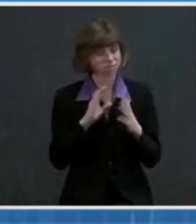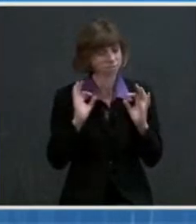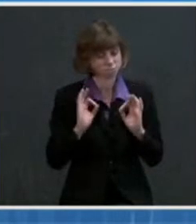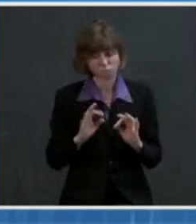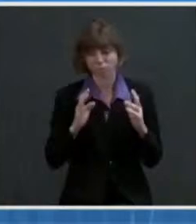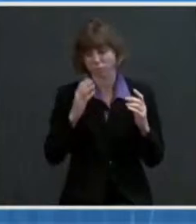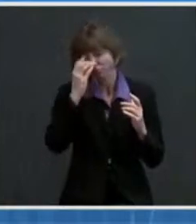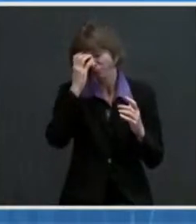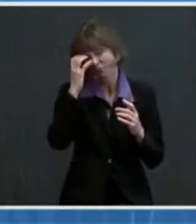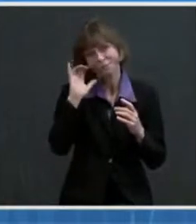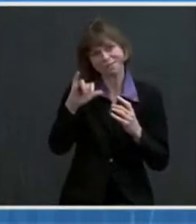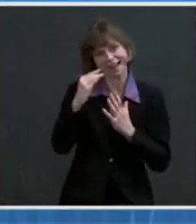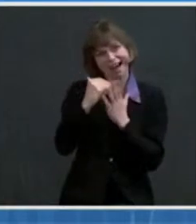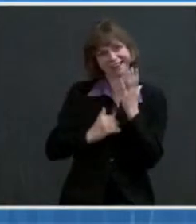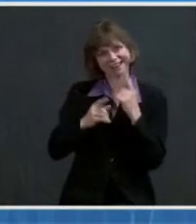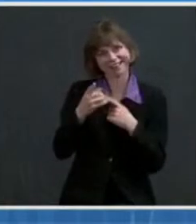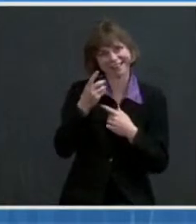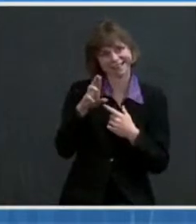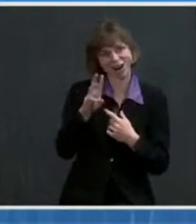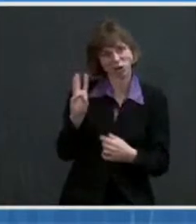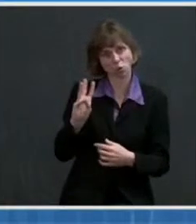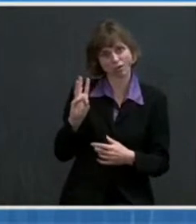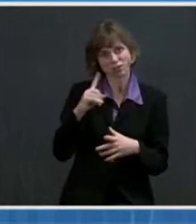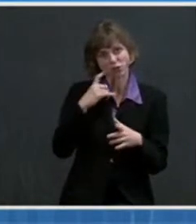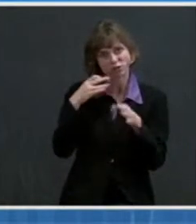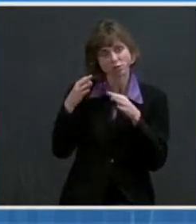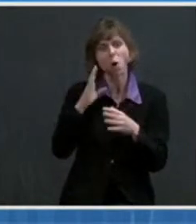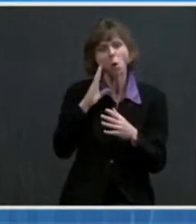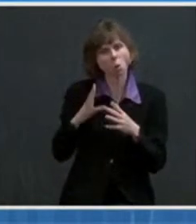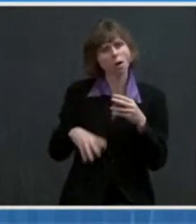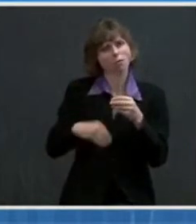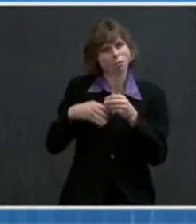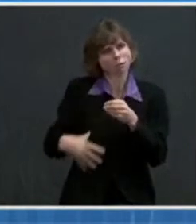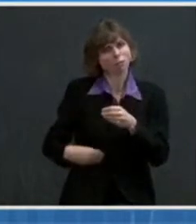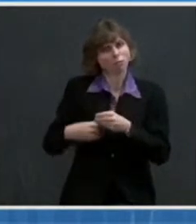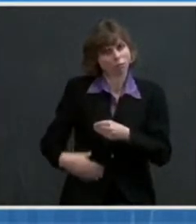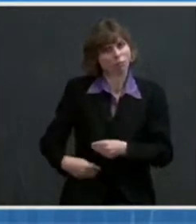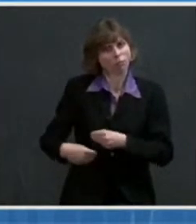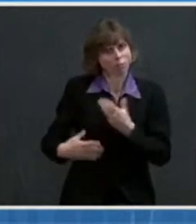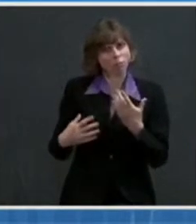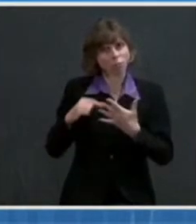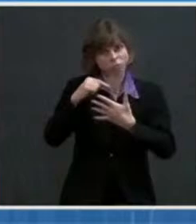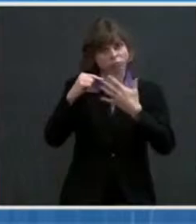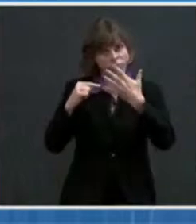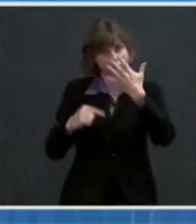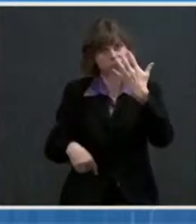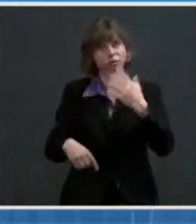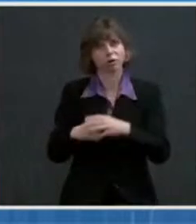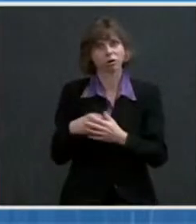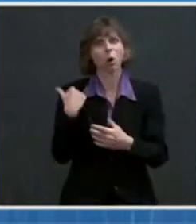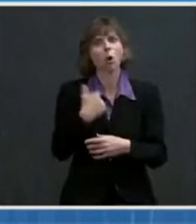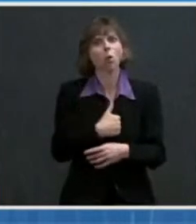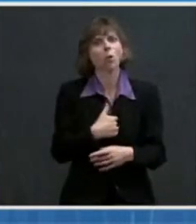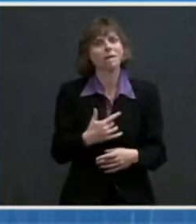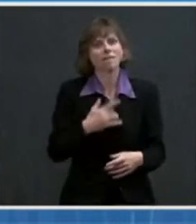AND VERY GOOD SAFETY PROFILES.